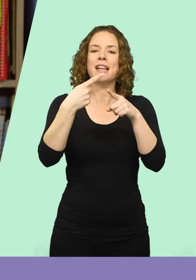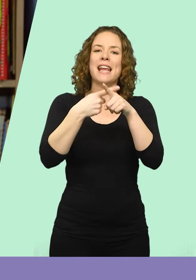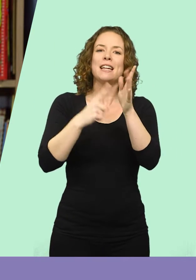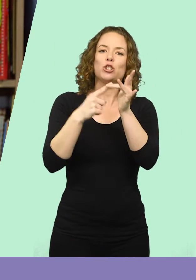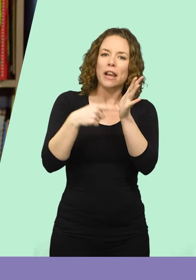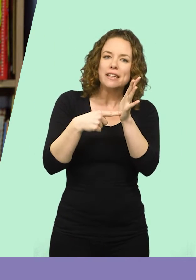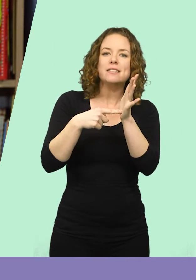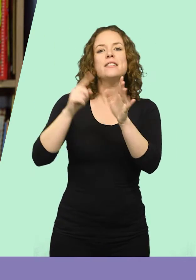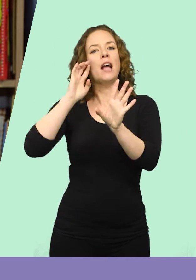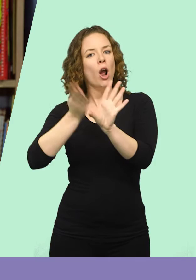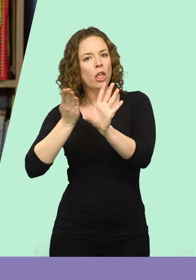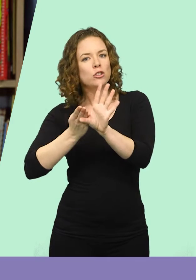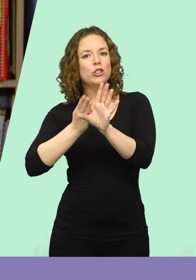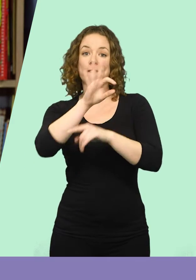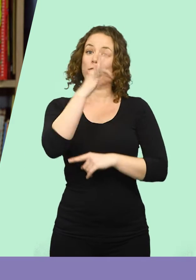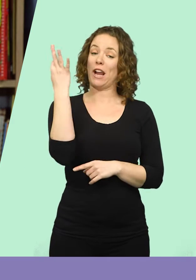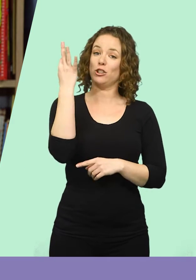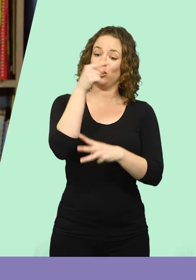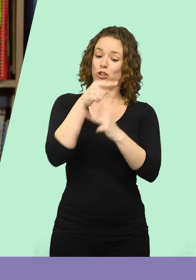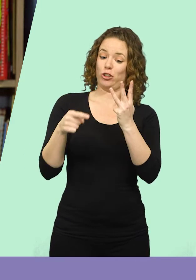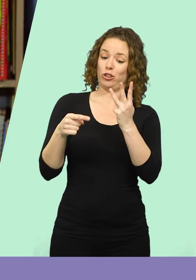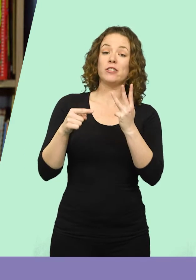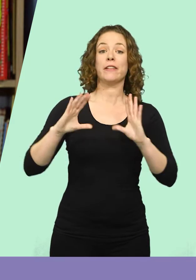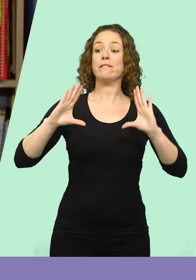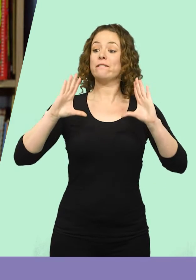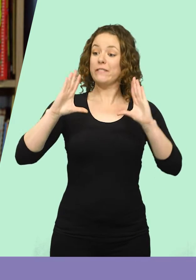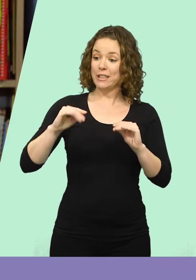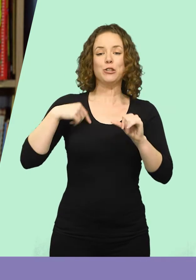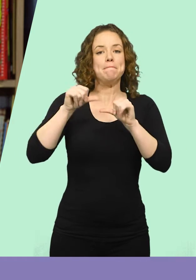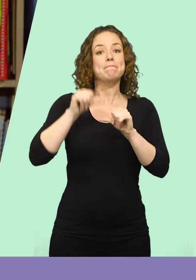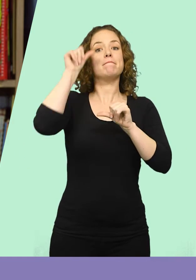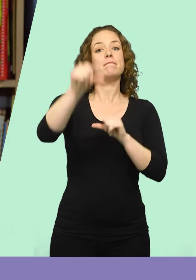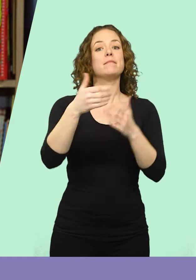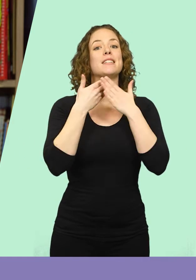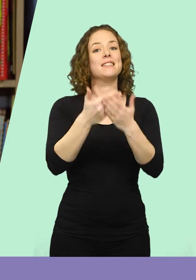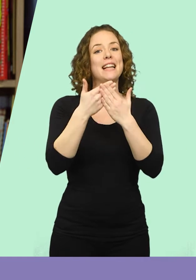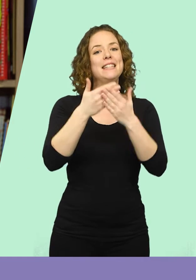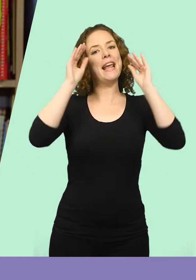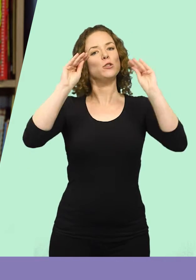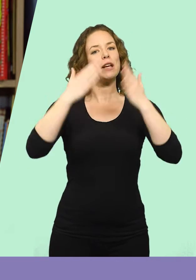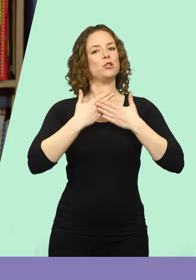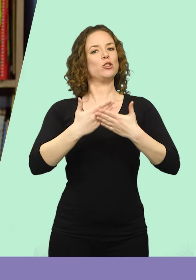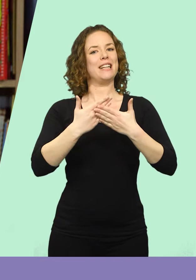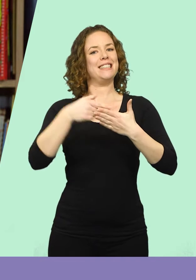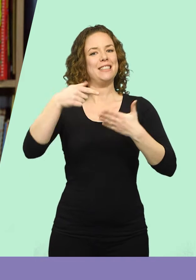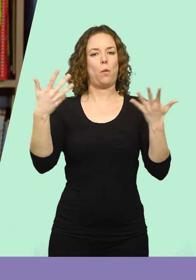done A-levels – I did A-levels in English Lit and Psychology, in French and then went on to do